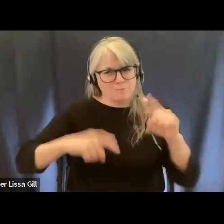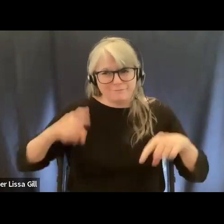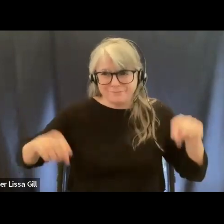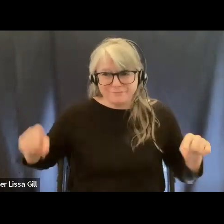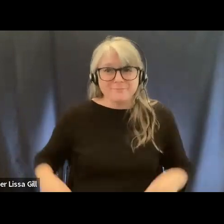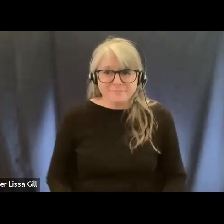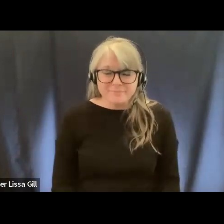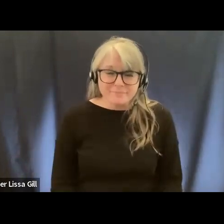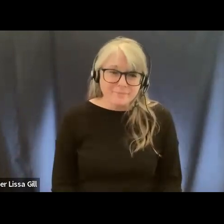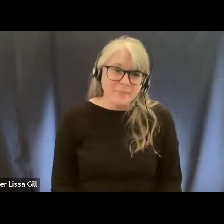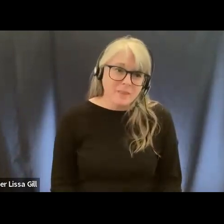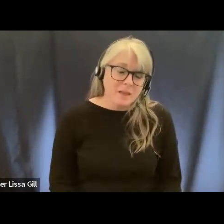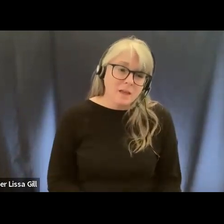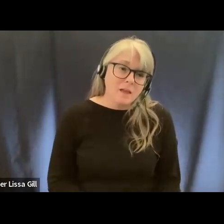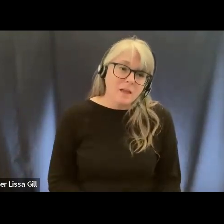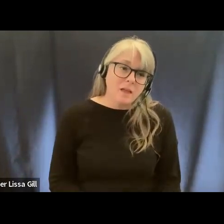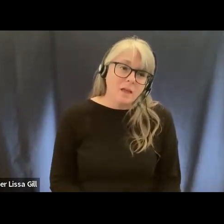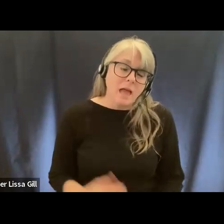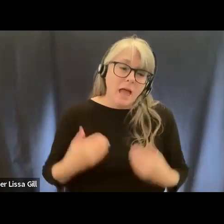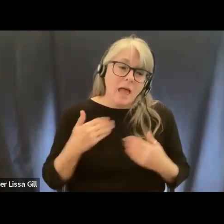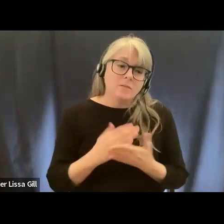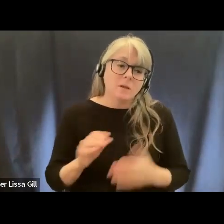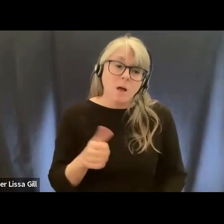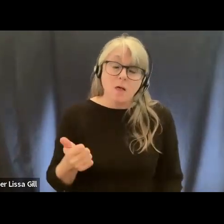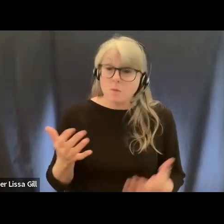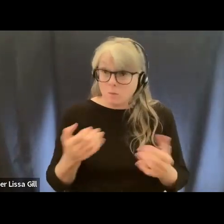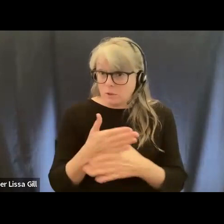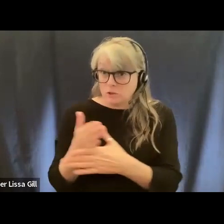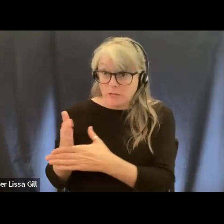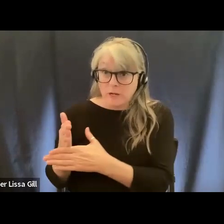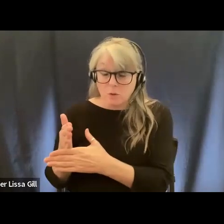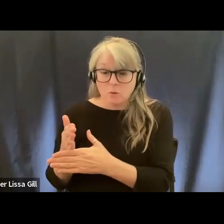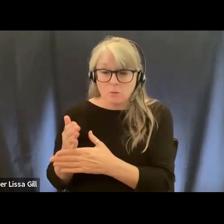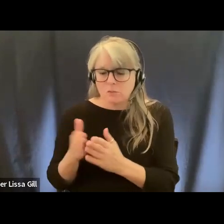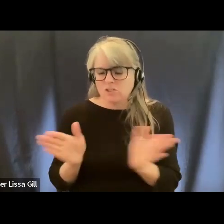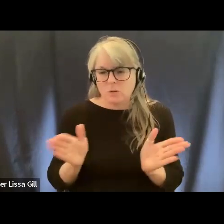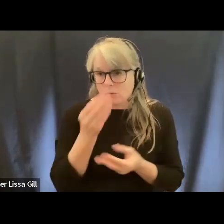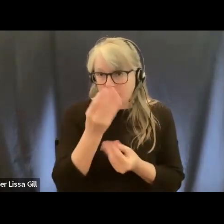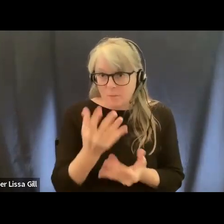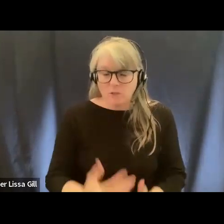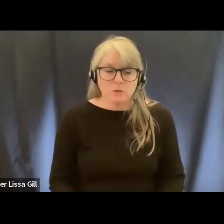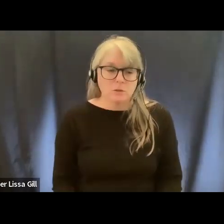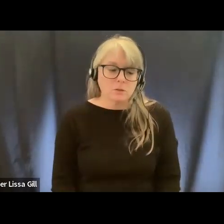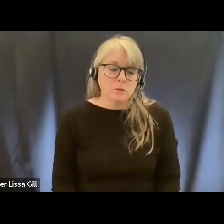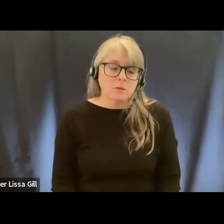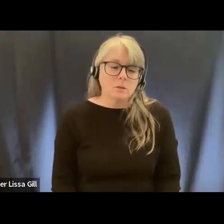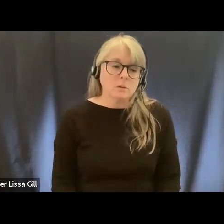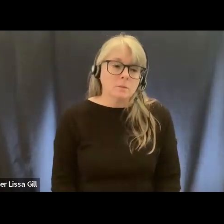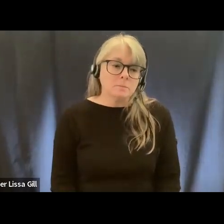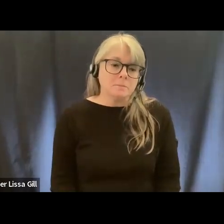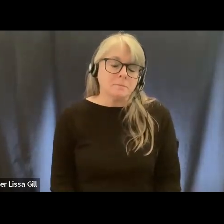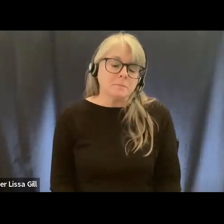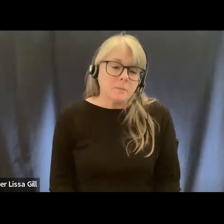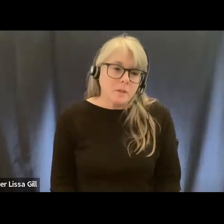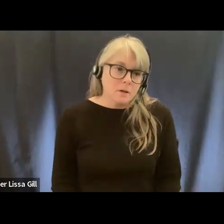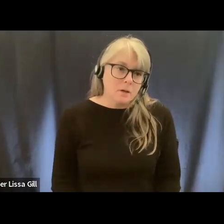So I have a couple of other little things I'd like to share with you. Just some kind of general information of the amount of people.